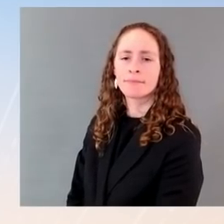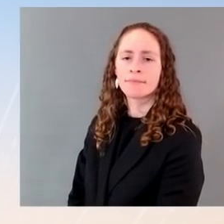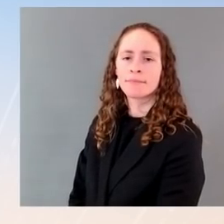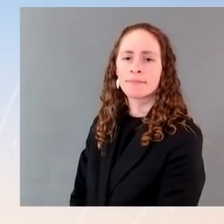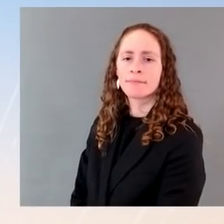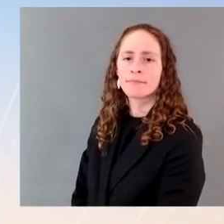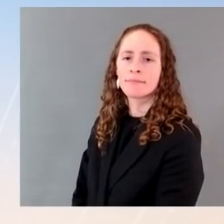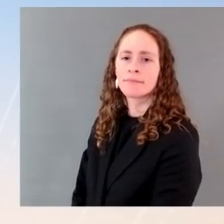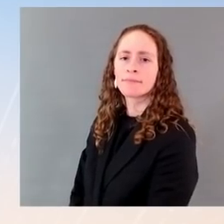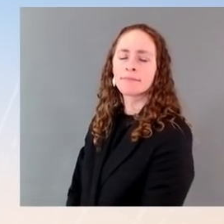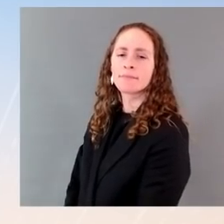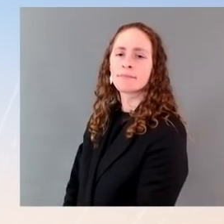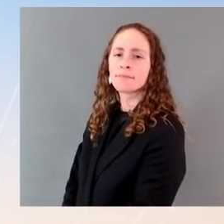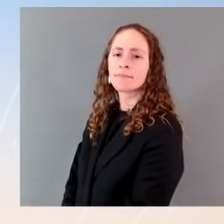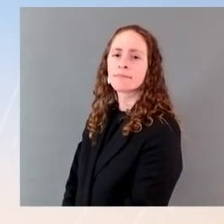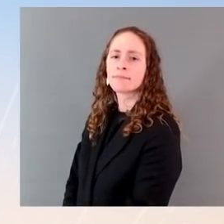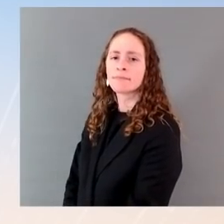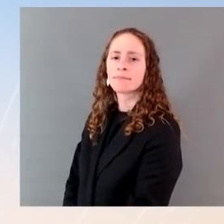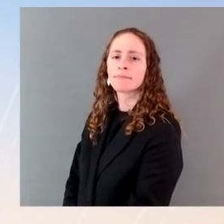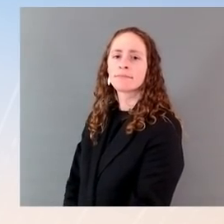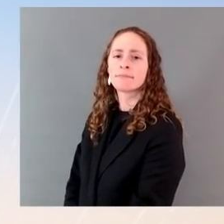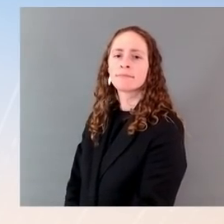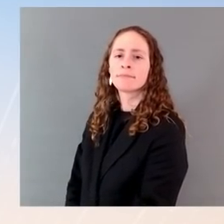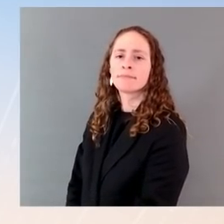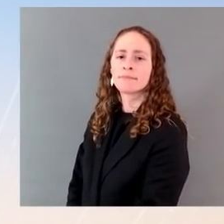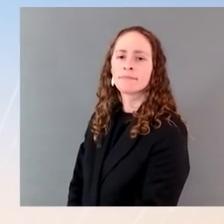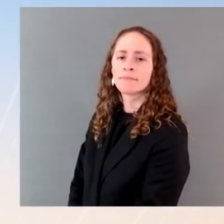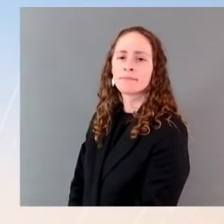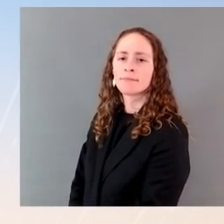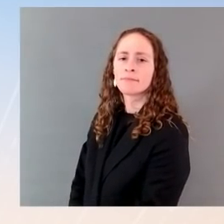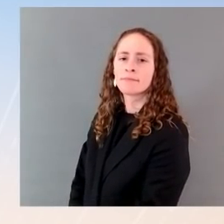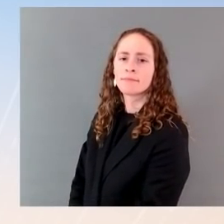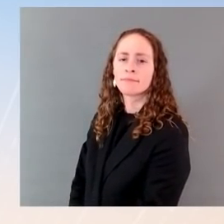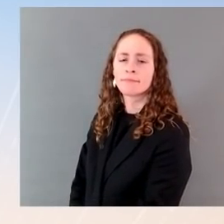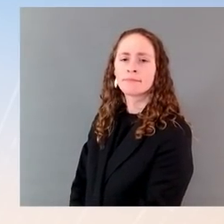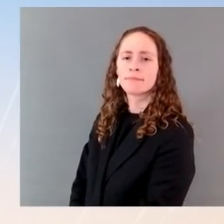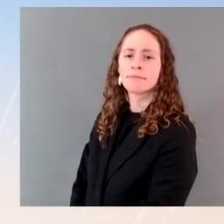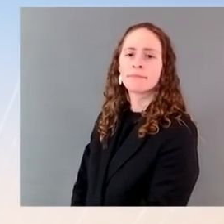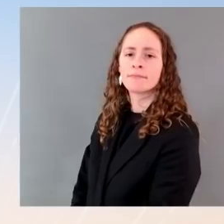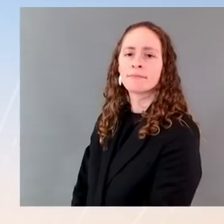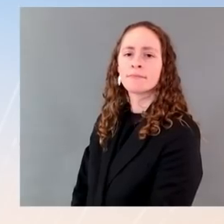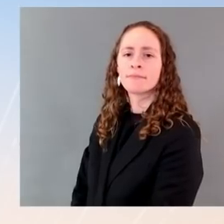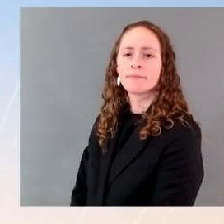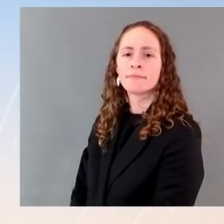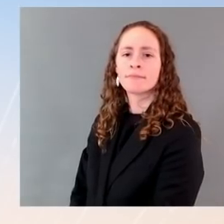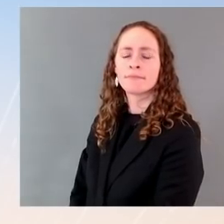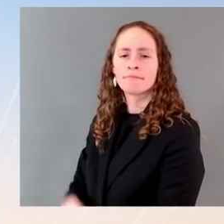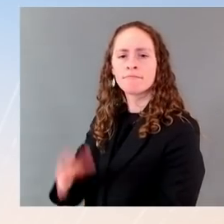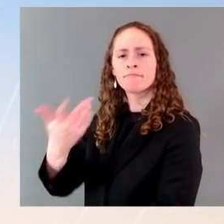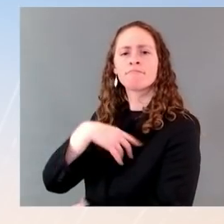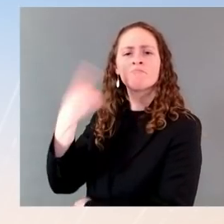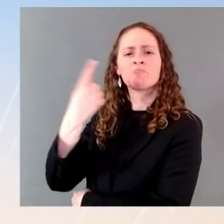What is your response to that fact that some Democrats are joining on to that? And should it make its way through the House --